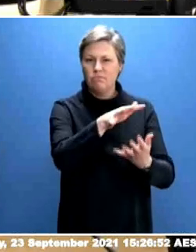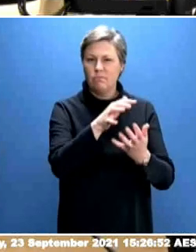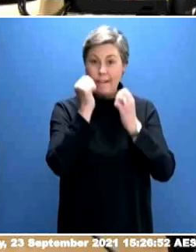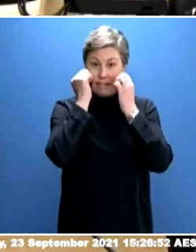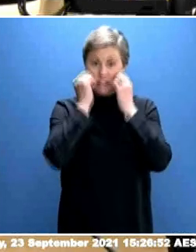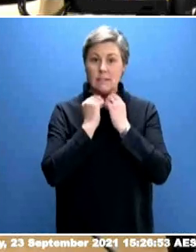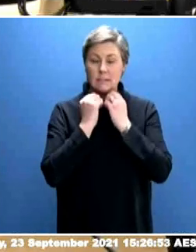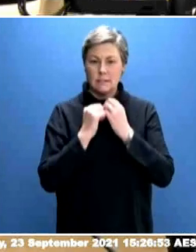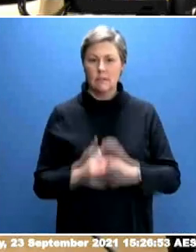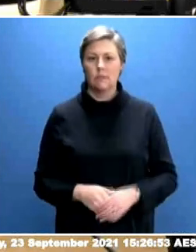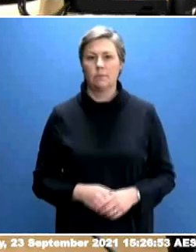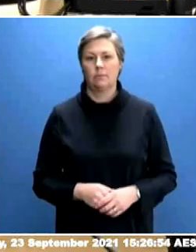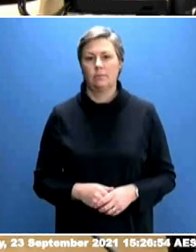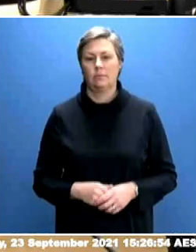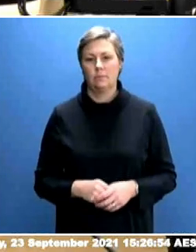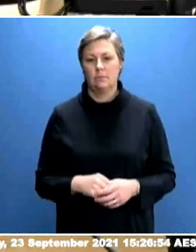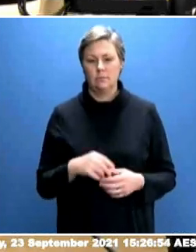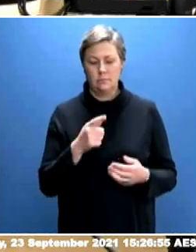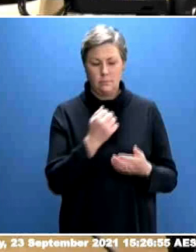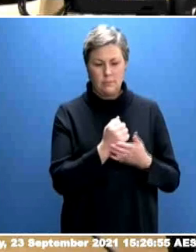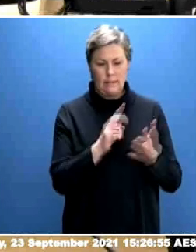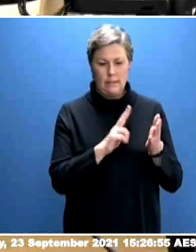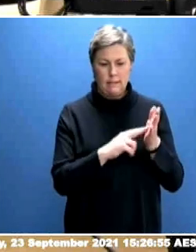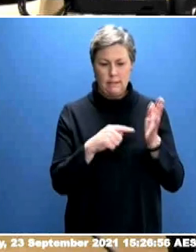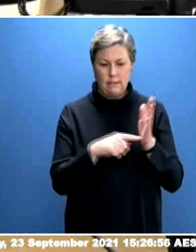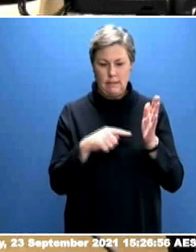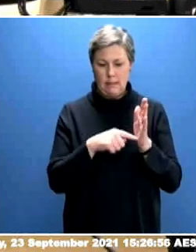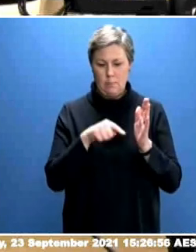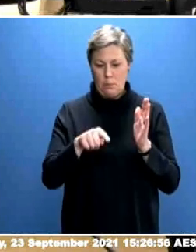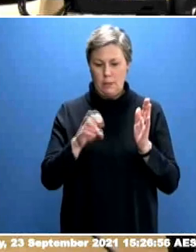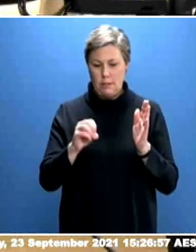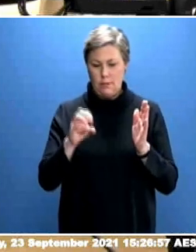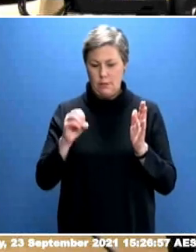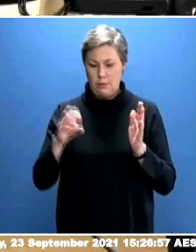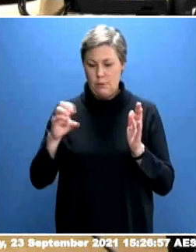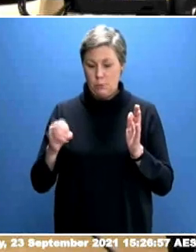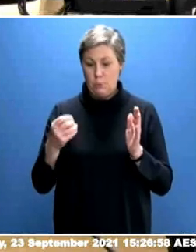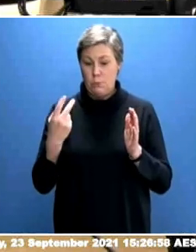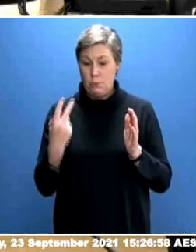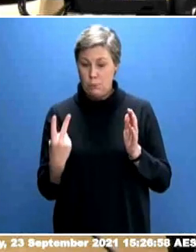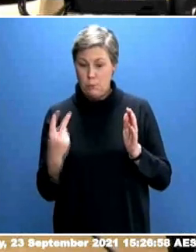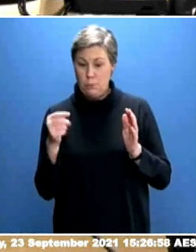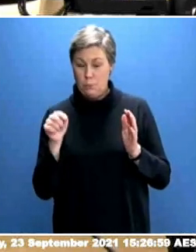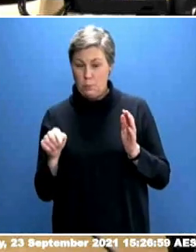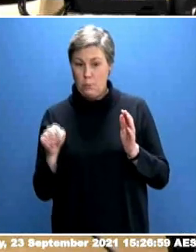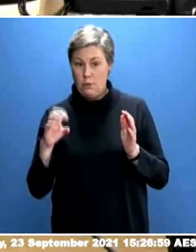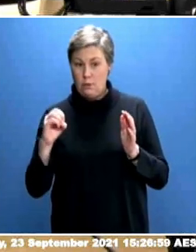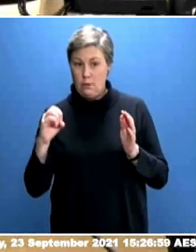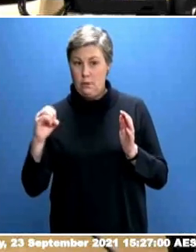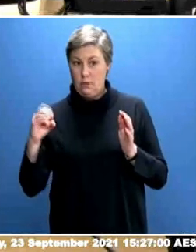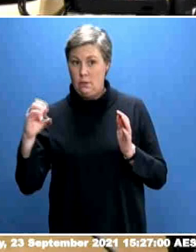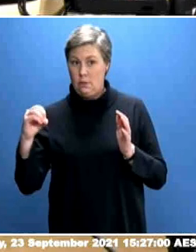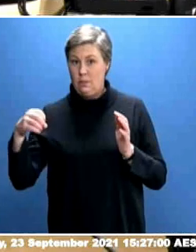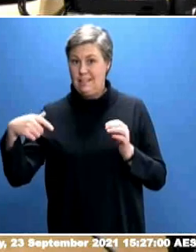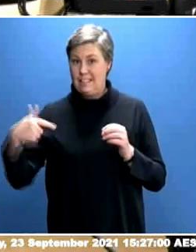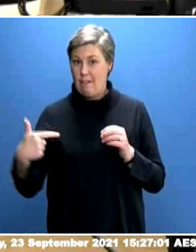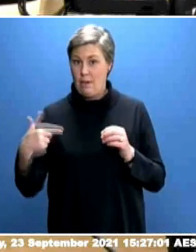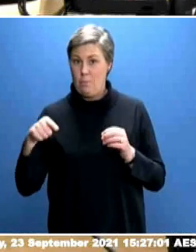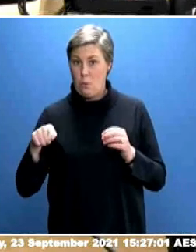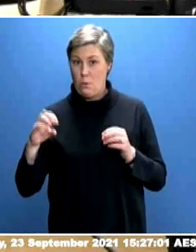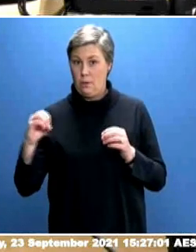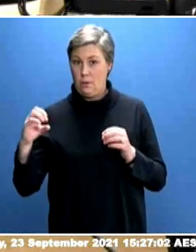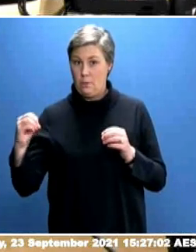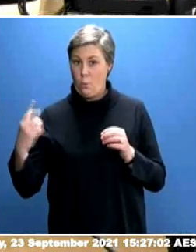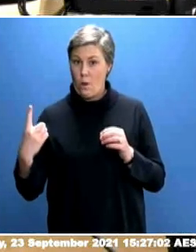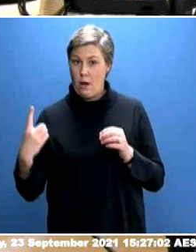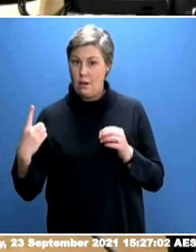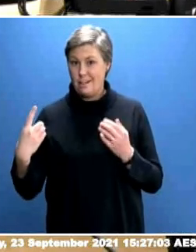the document NTT.0002.0007.0019.